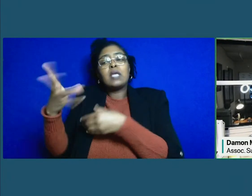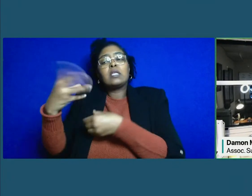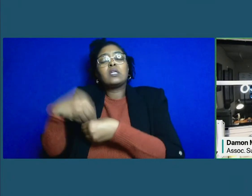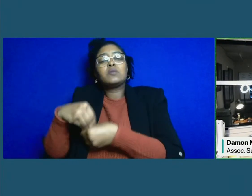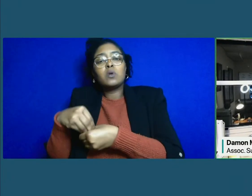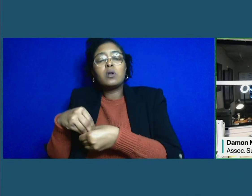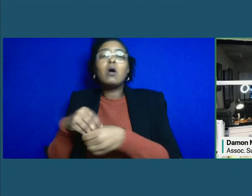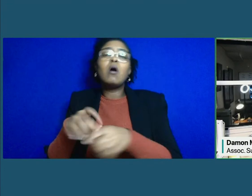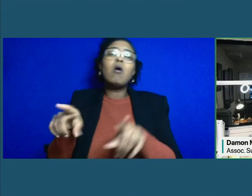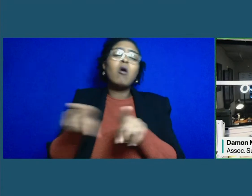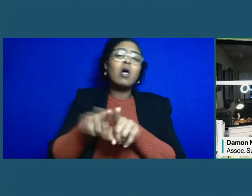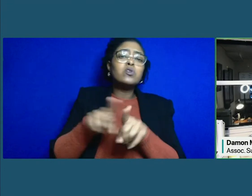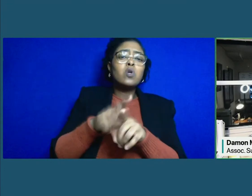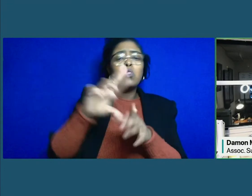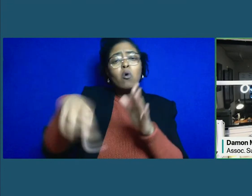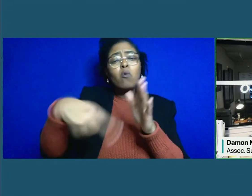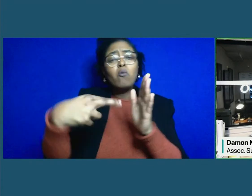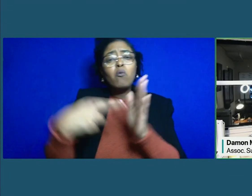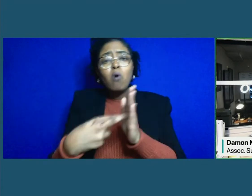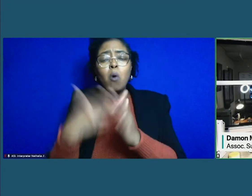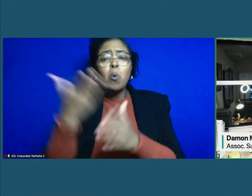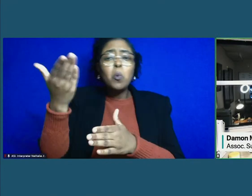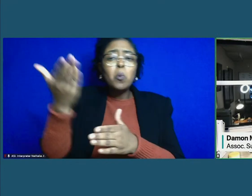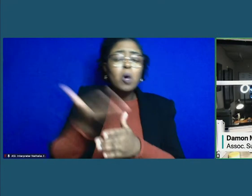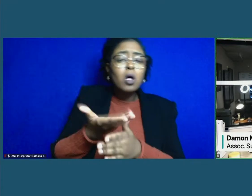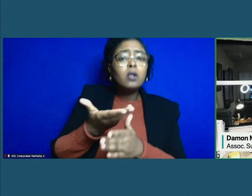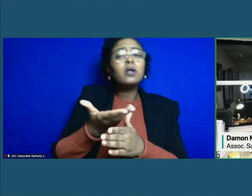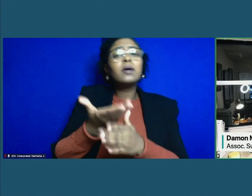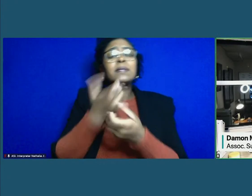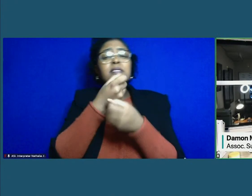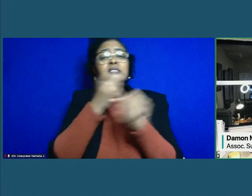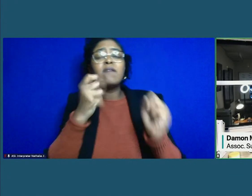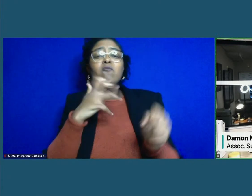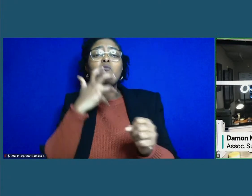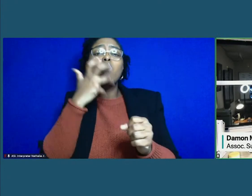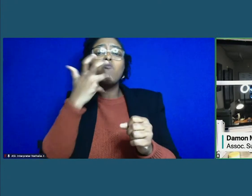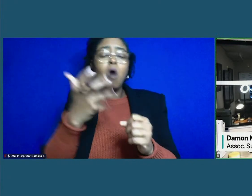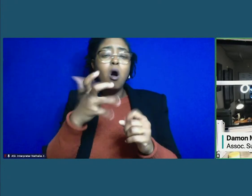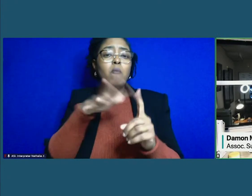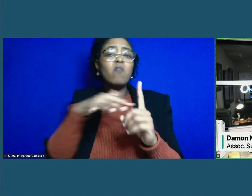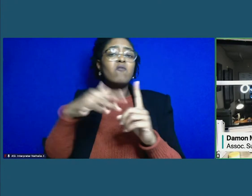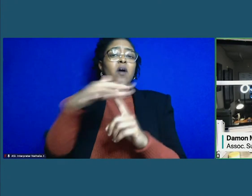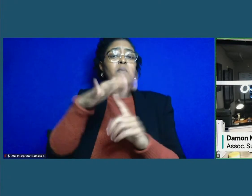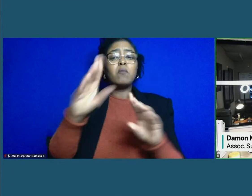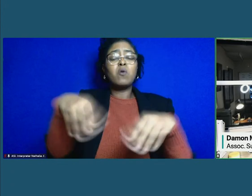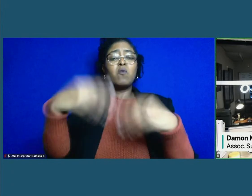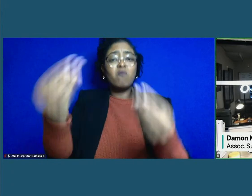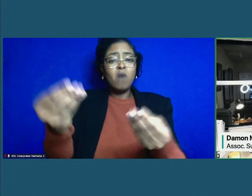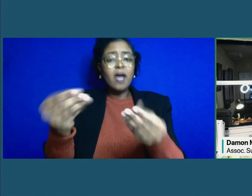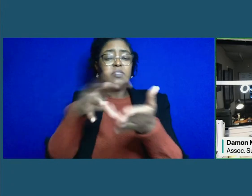engagement, studentngagement. Um and really the role that a welcoming, safe and warm and